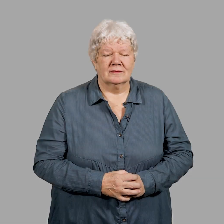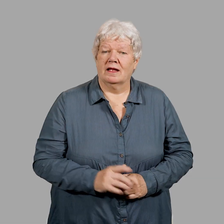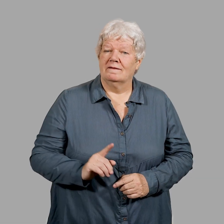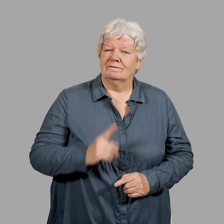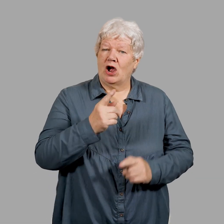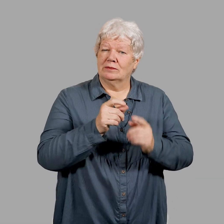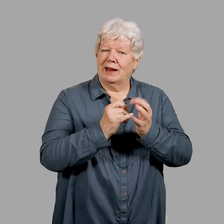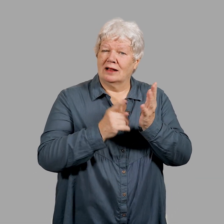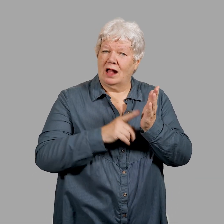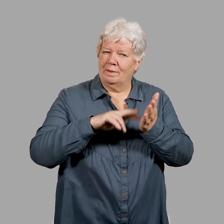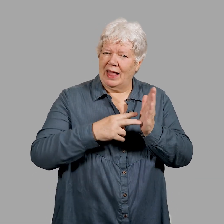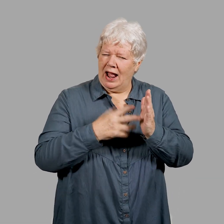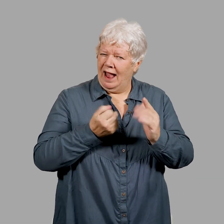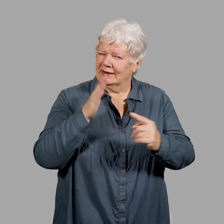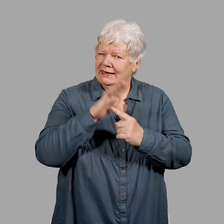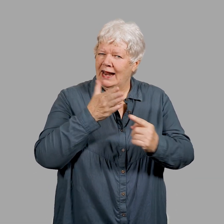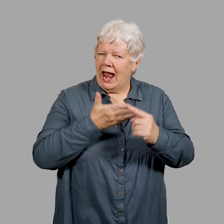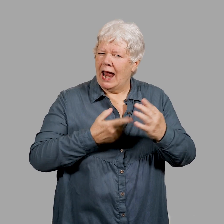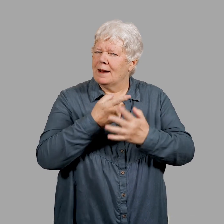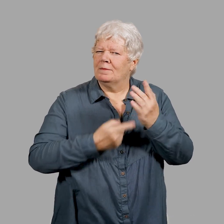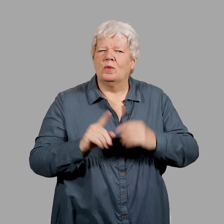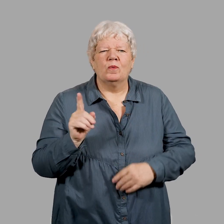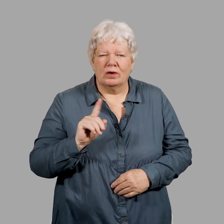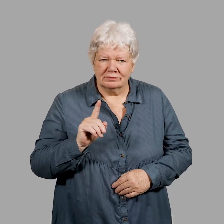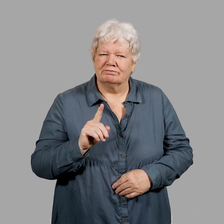The key aims of our first BSLP was to: